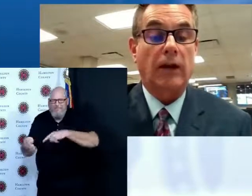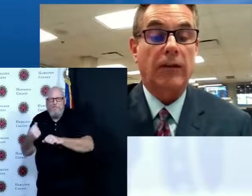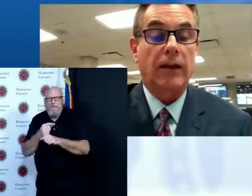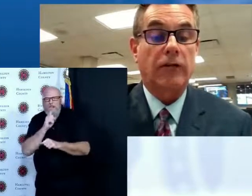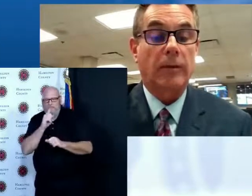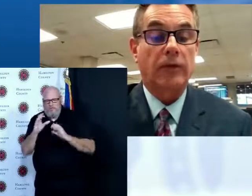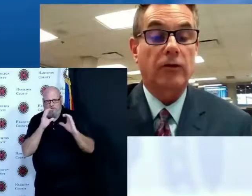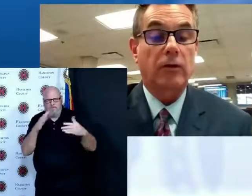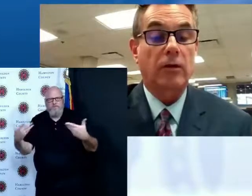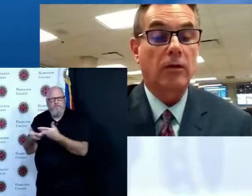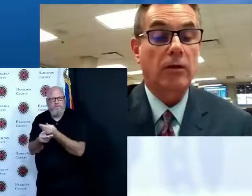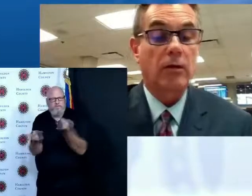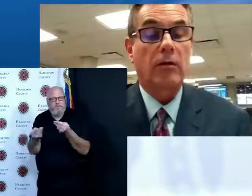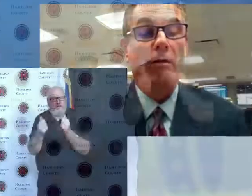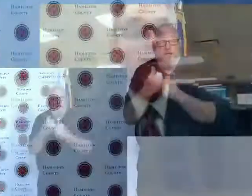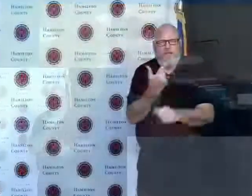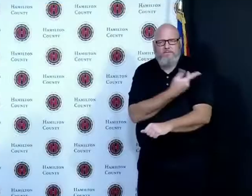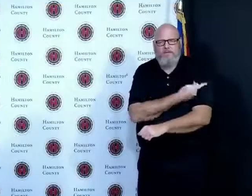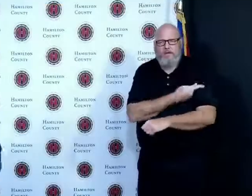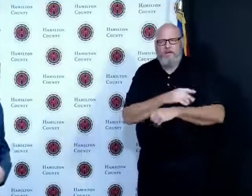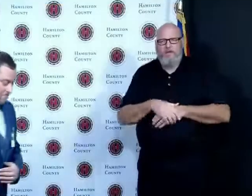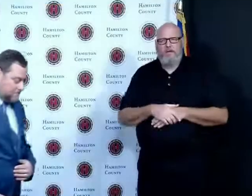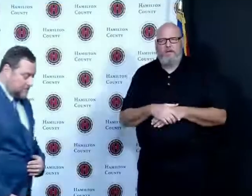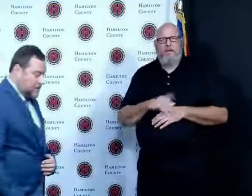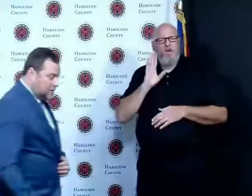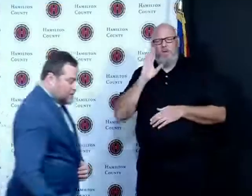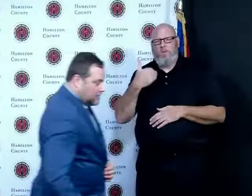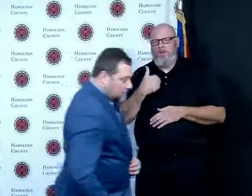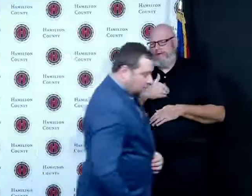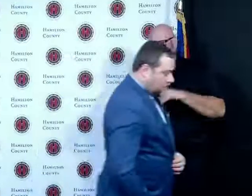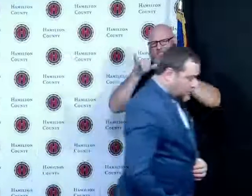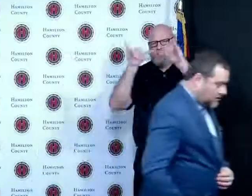great thank you so much absolutely and that seems to conclude our questions from reporters